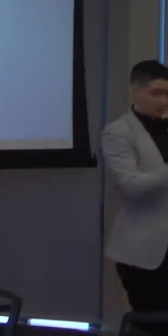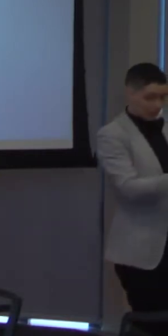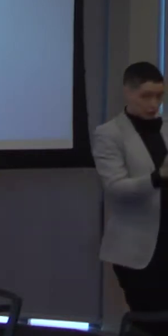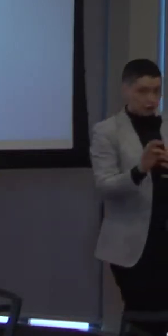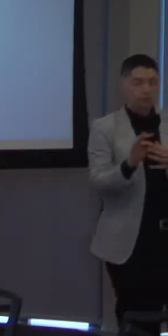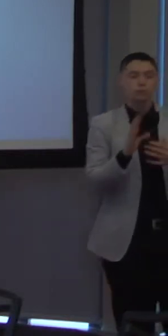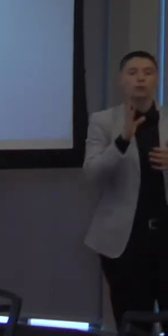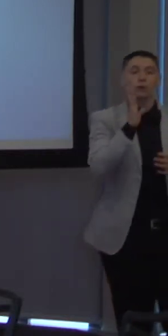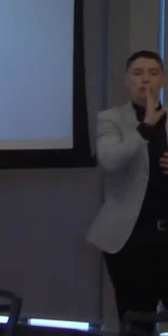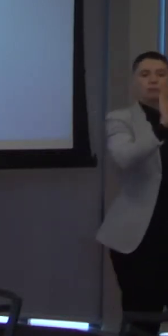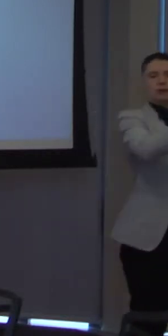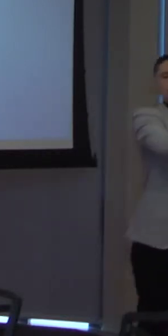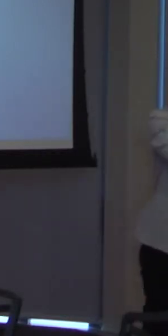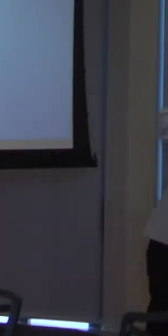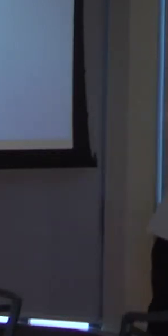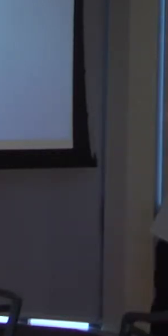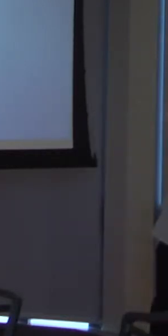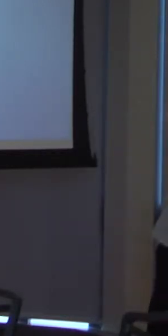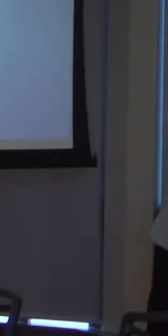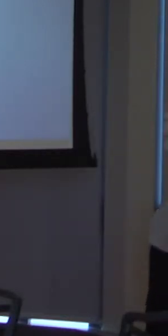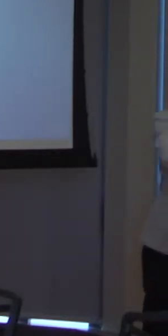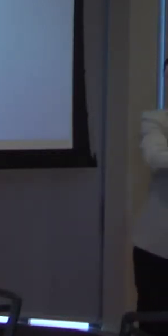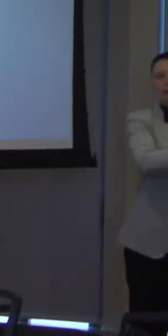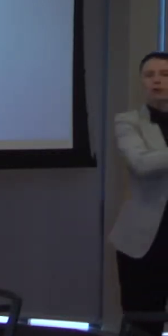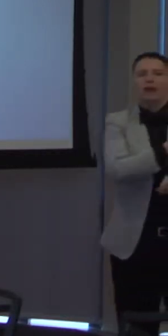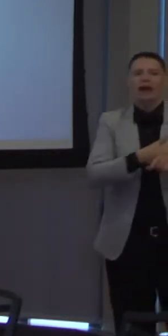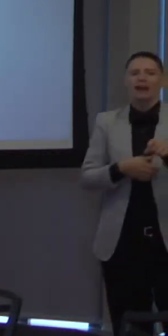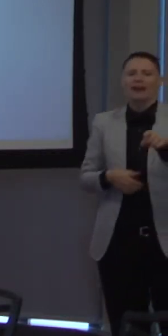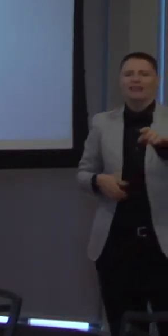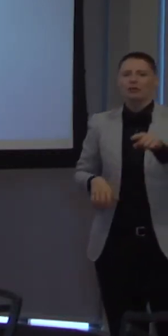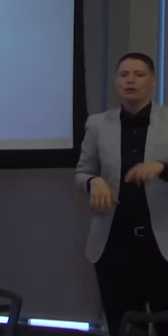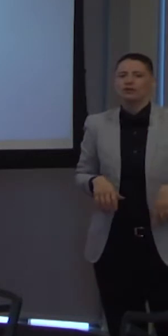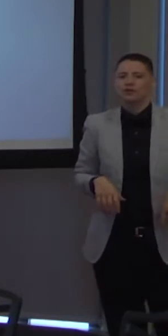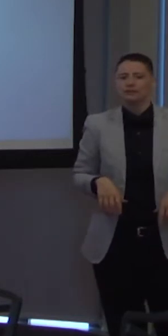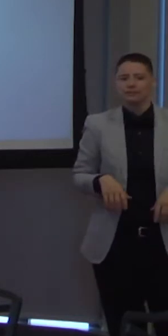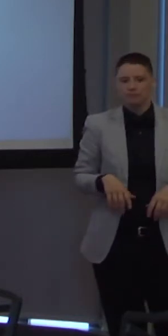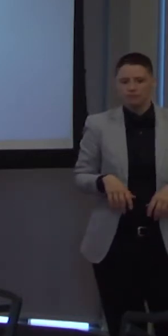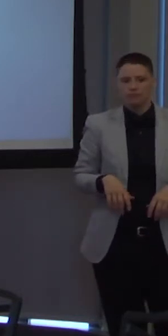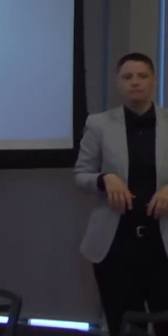And again, kind of, exploring options to clients. [Attendee] I have a question.